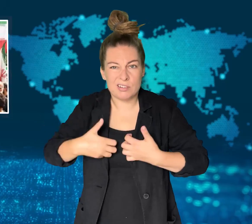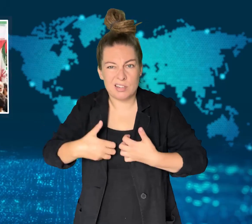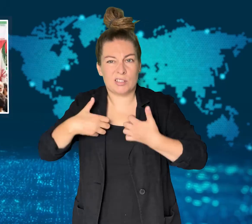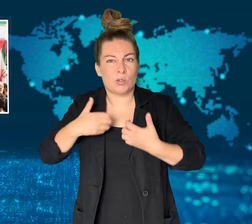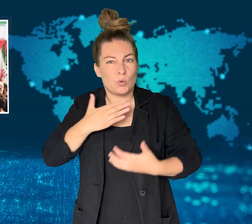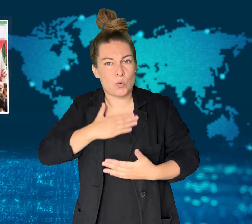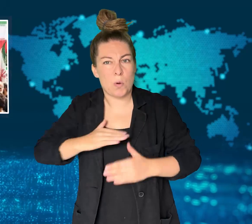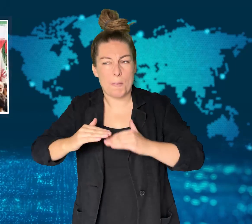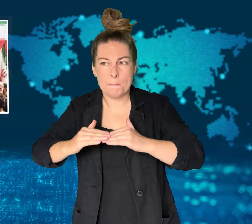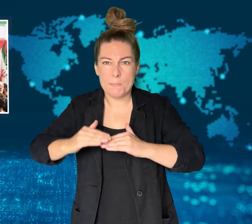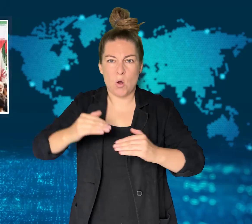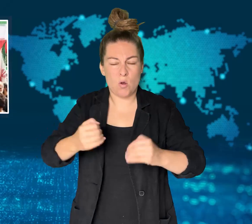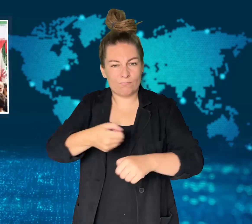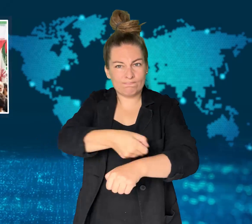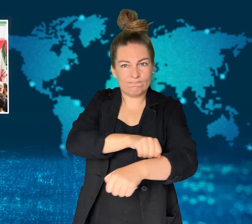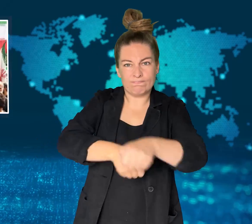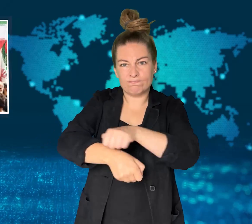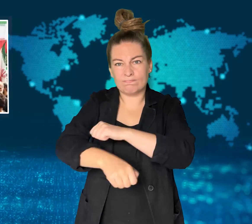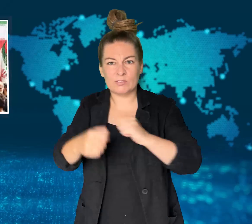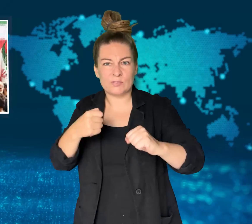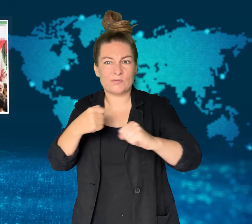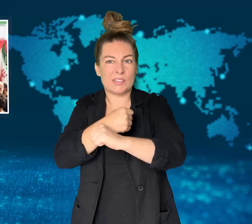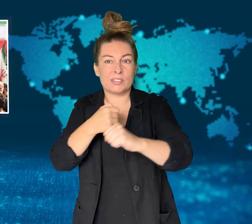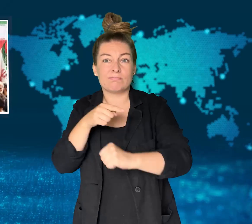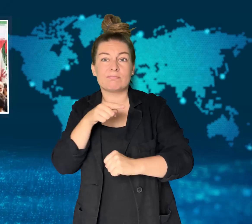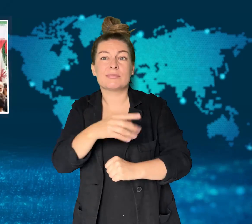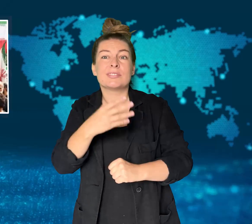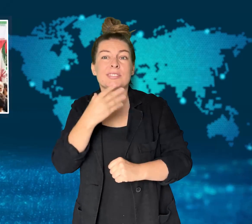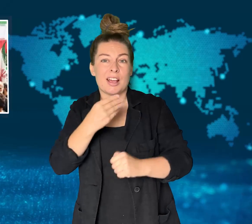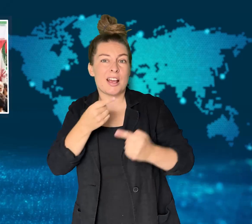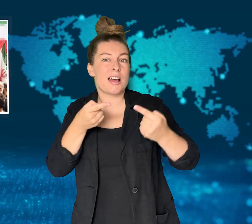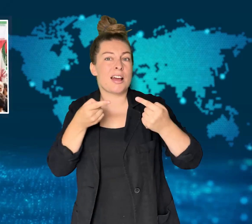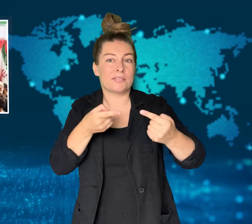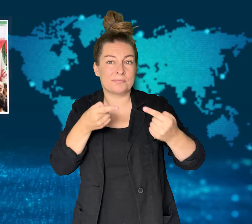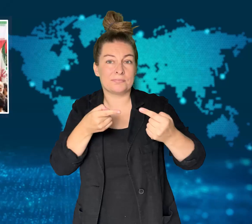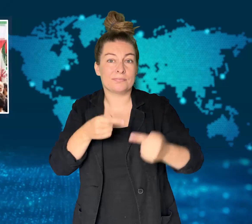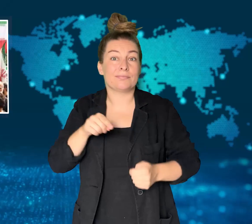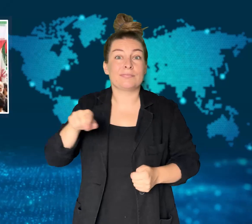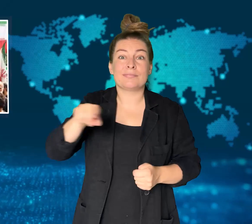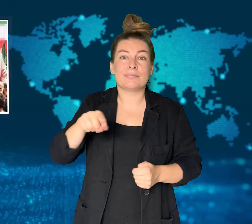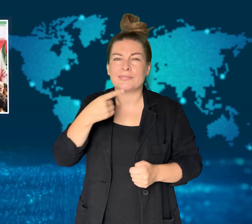regardless of how many they kill of us" as he promised